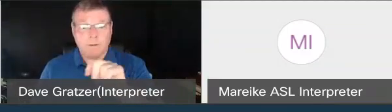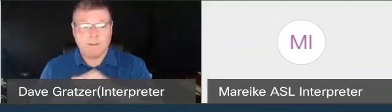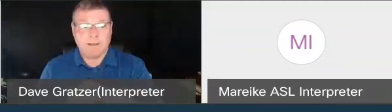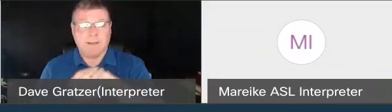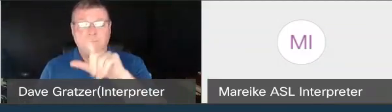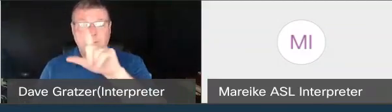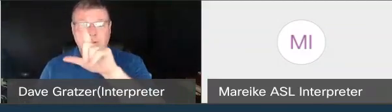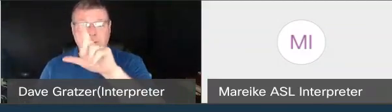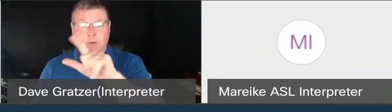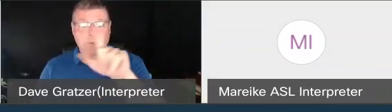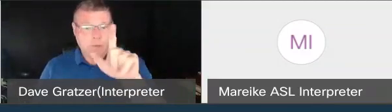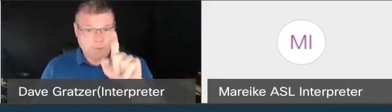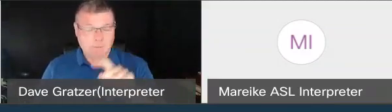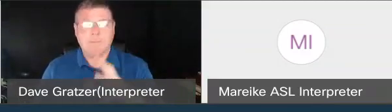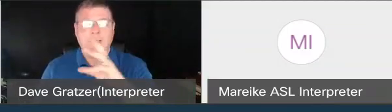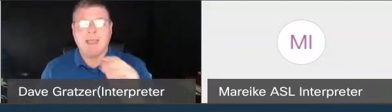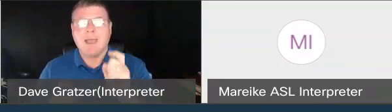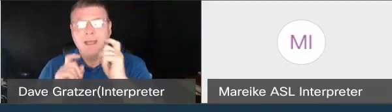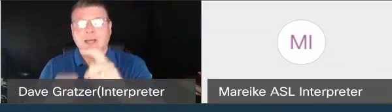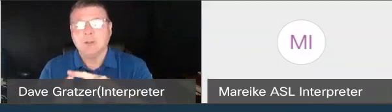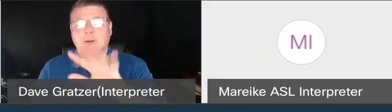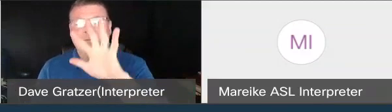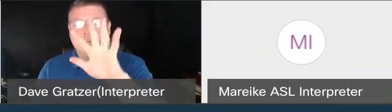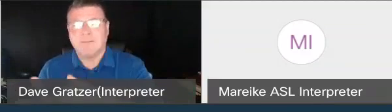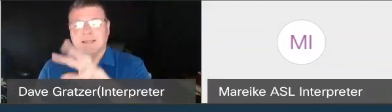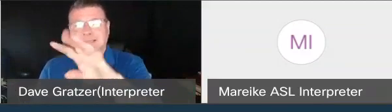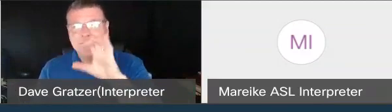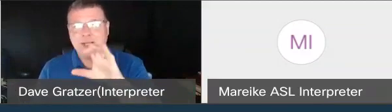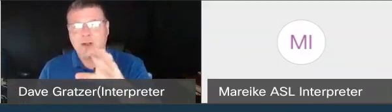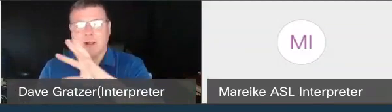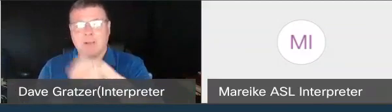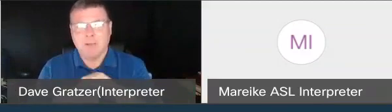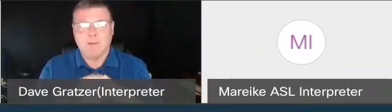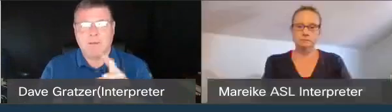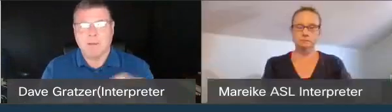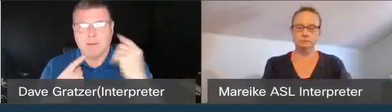and they attributed for 5,601 law enforcement involvements over the year 2020.